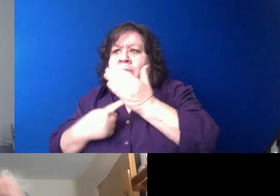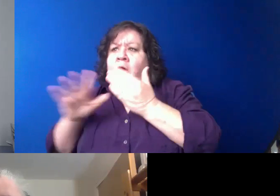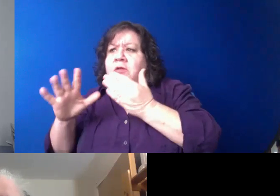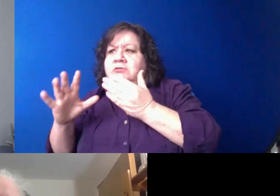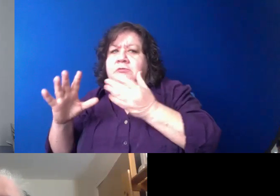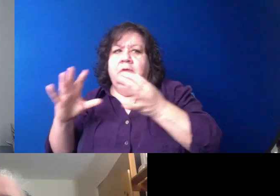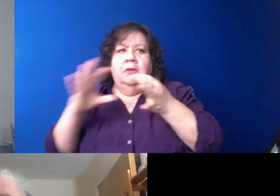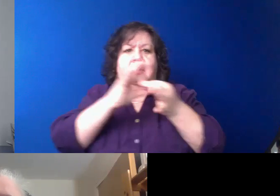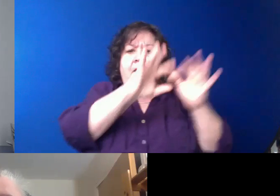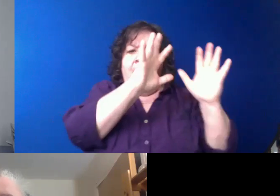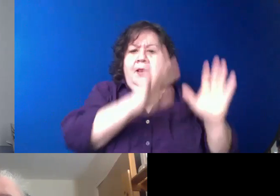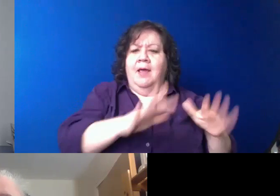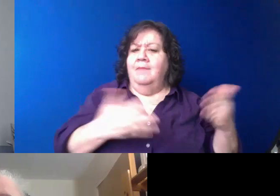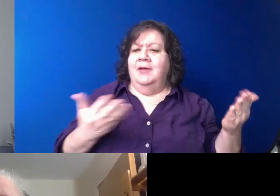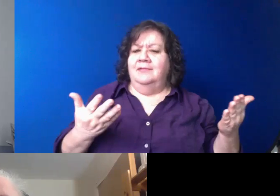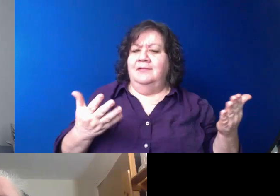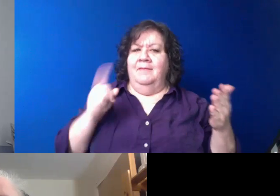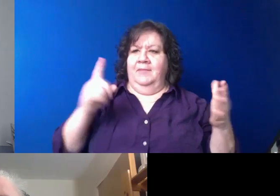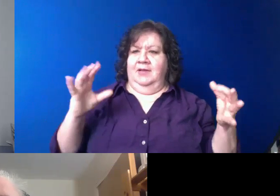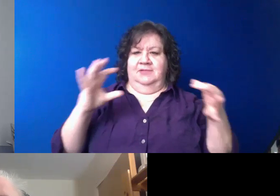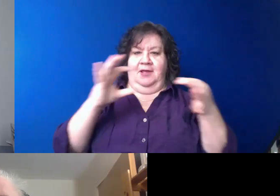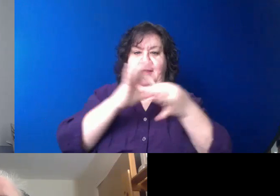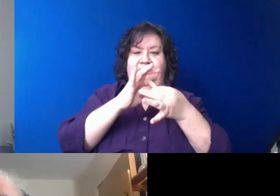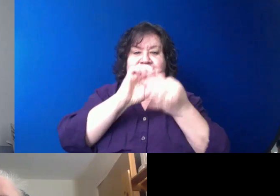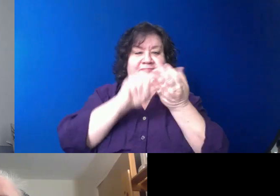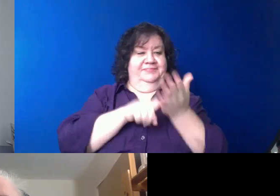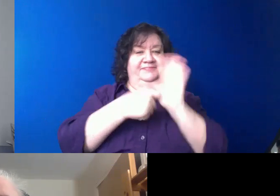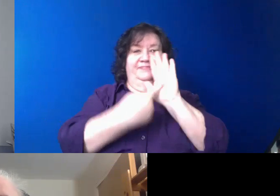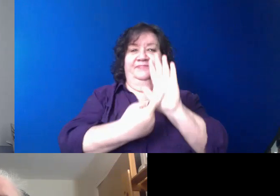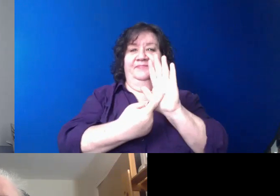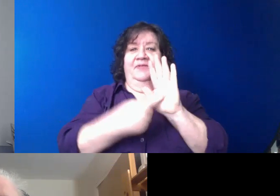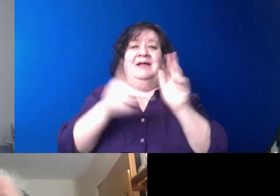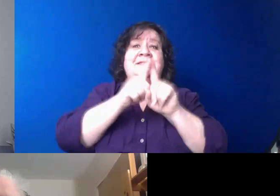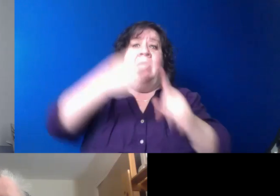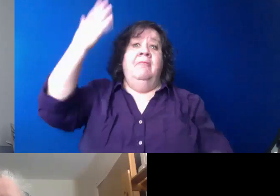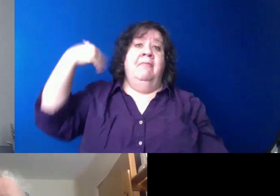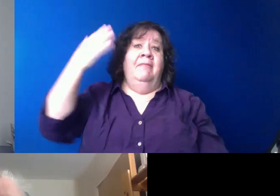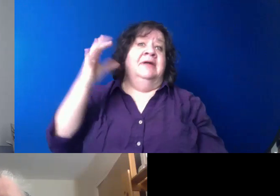voice there so i think bringing something that that is is something from an opd perspective is